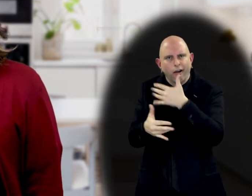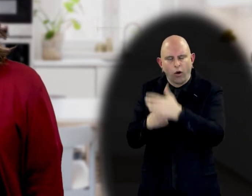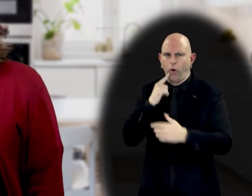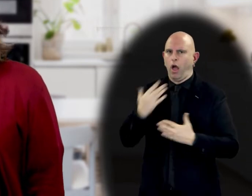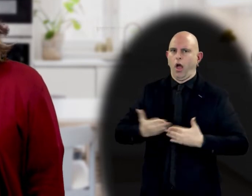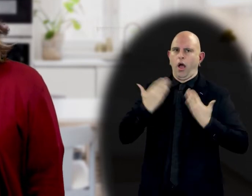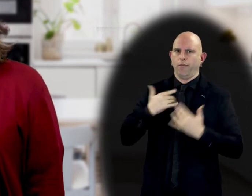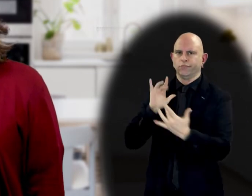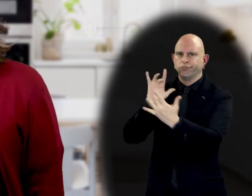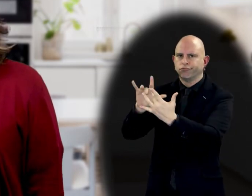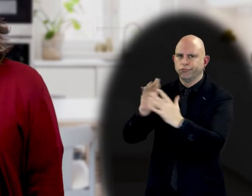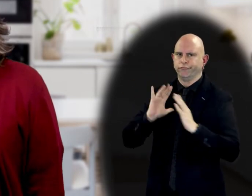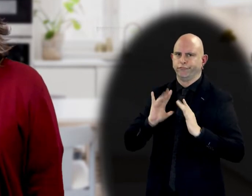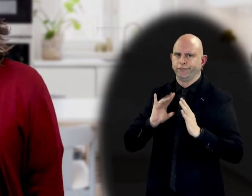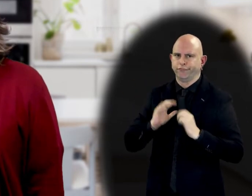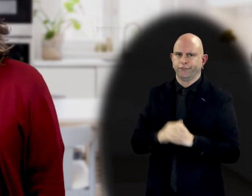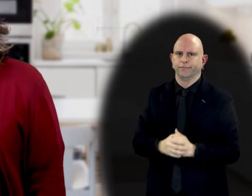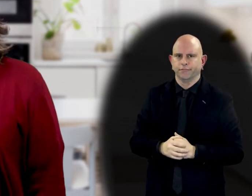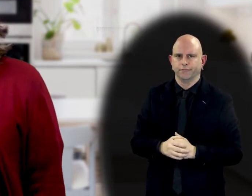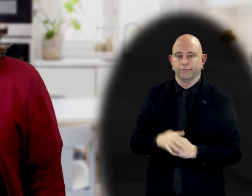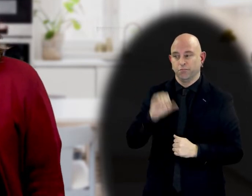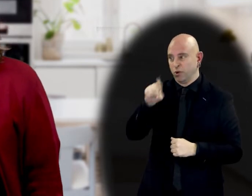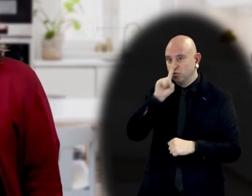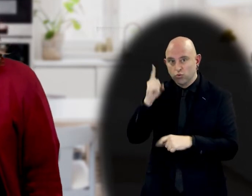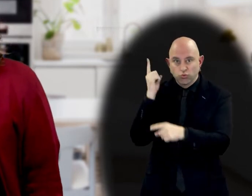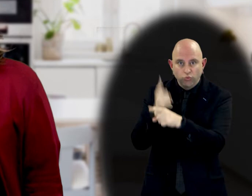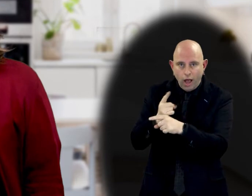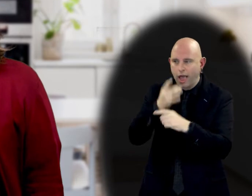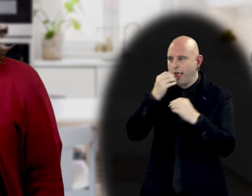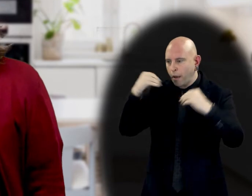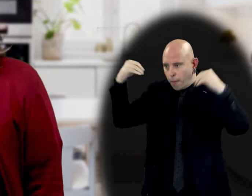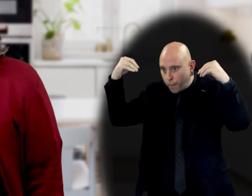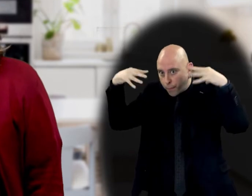They made sure I had the right equipment and gave me some good tips about lighting